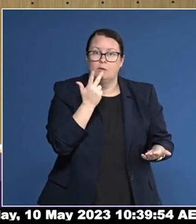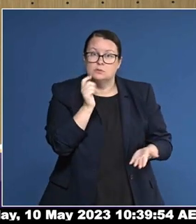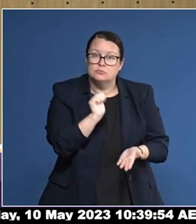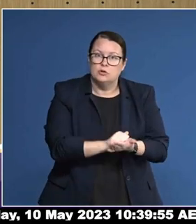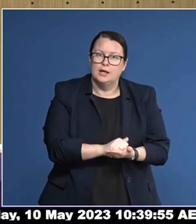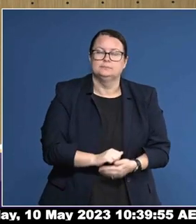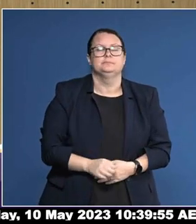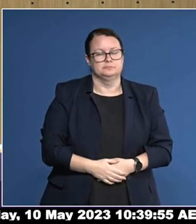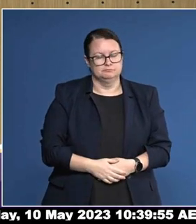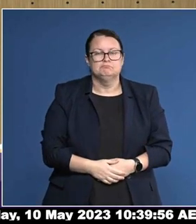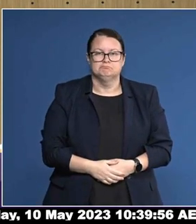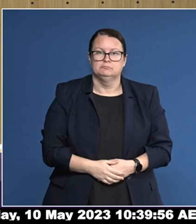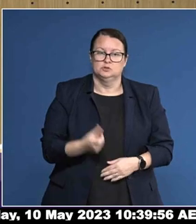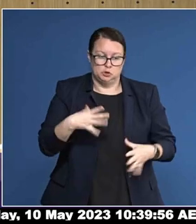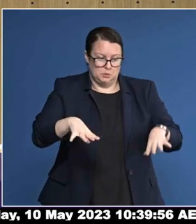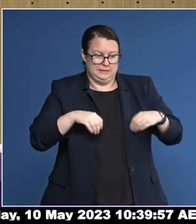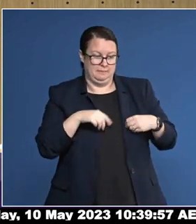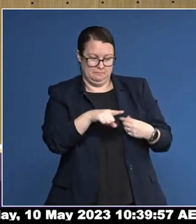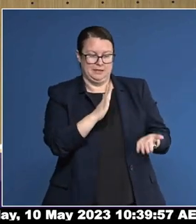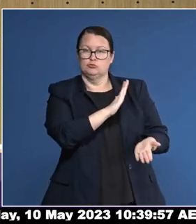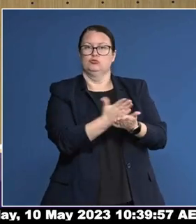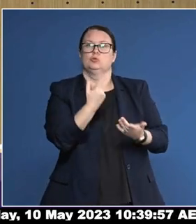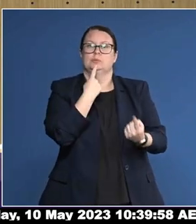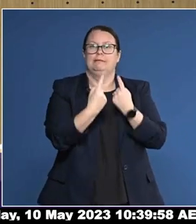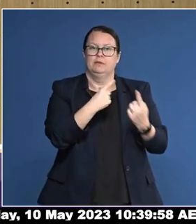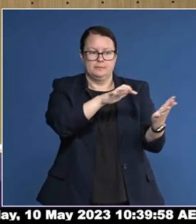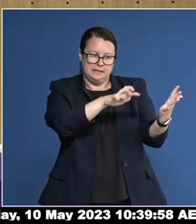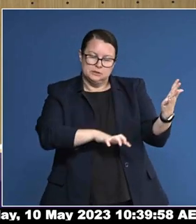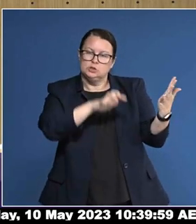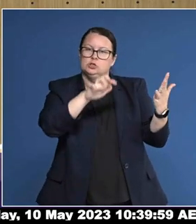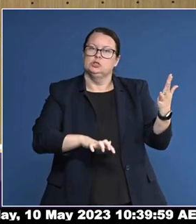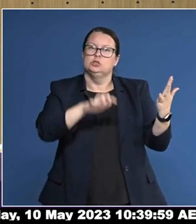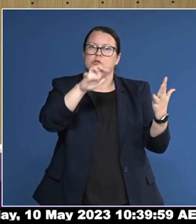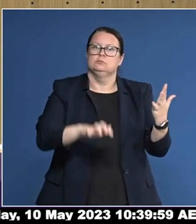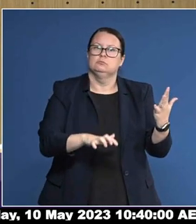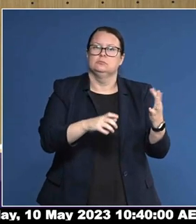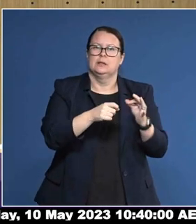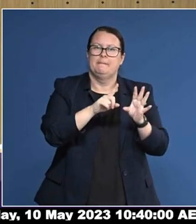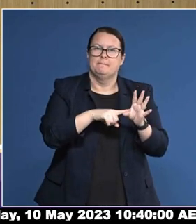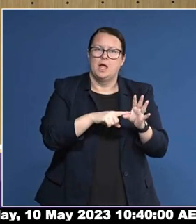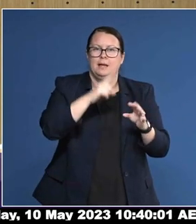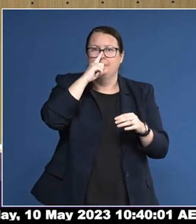You accepted them as being accurate reports by officers of your department? MS STEVENSON: Yes.